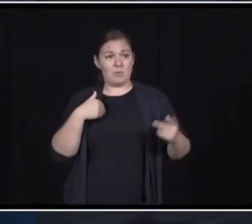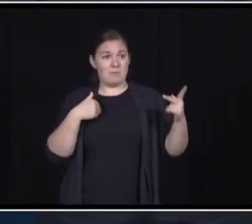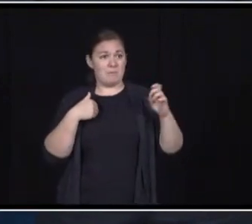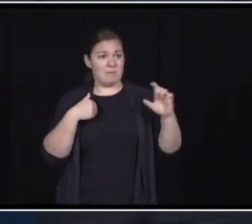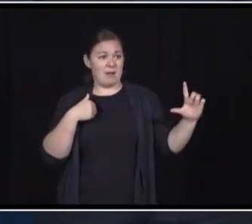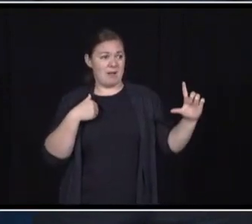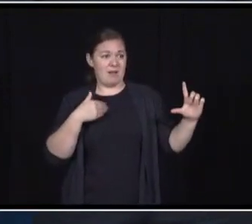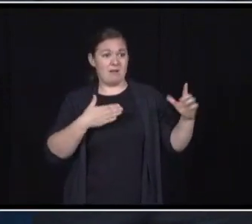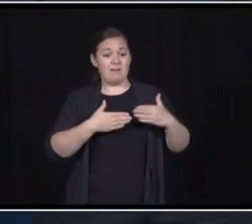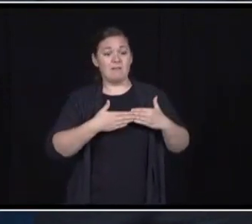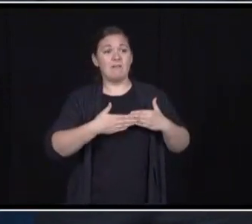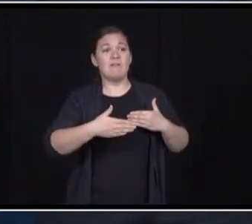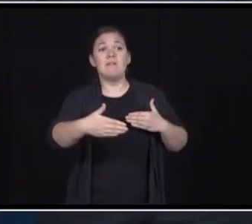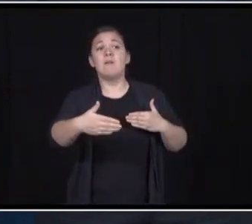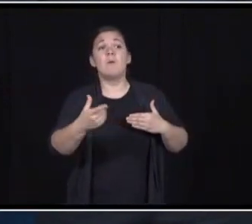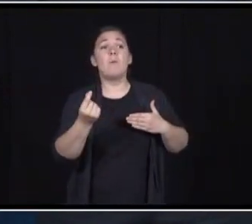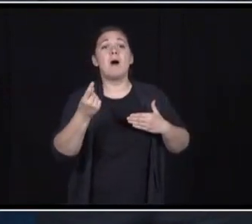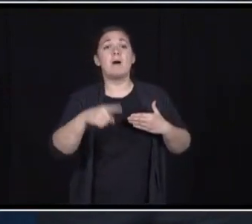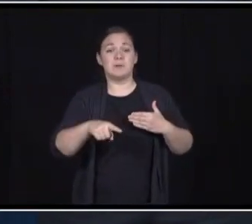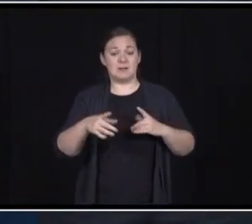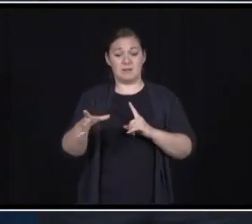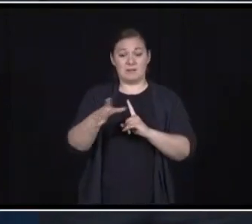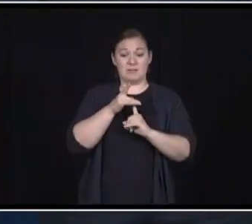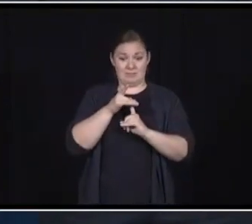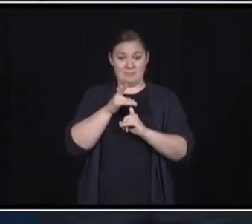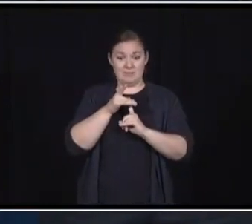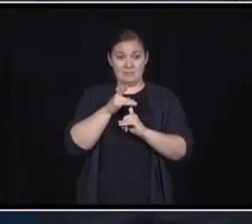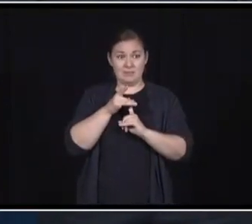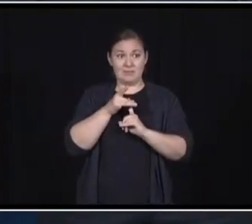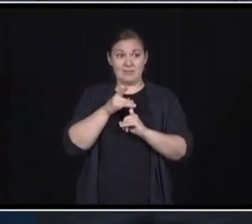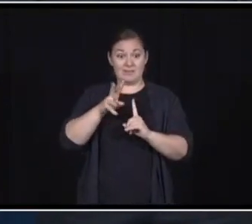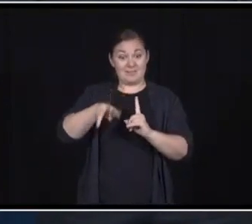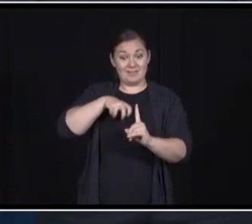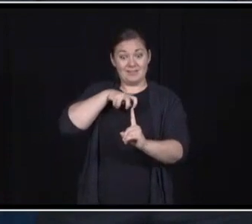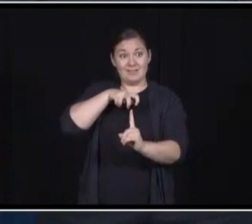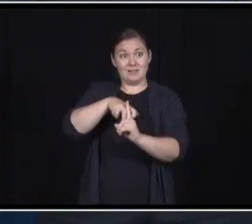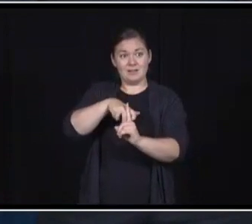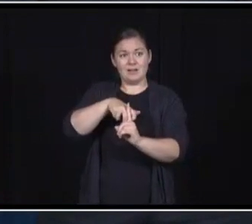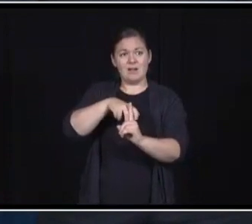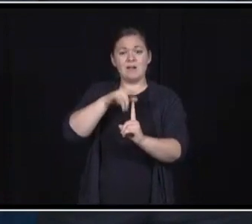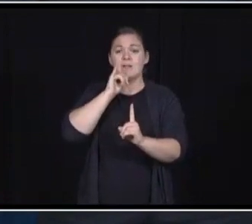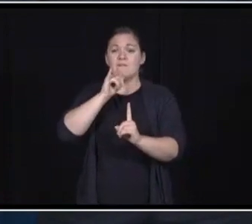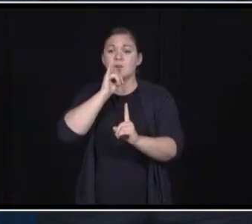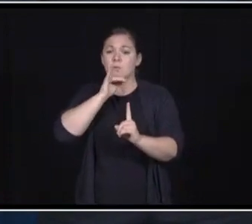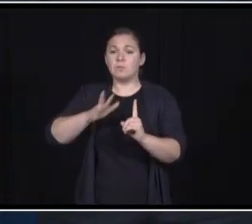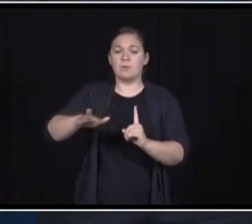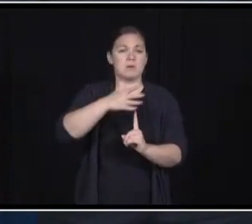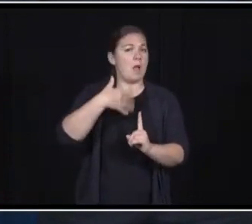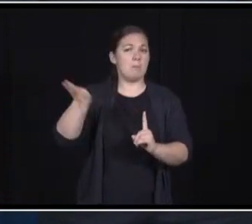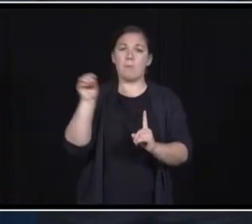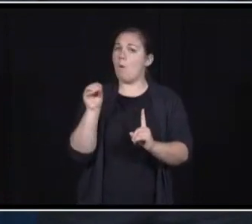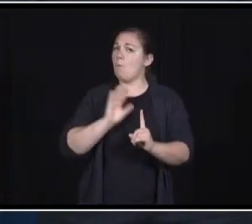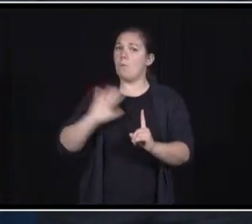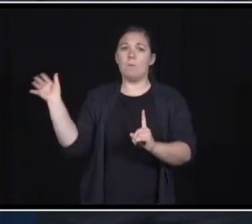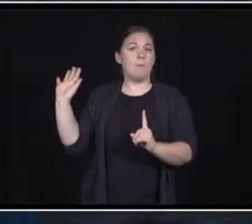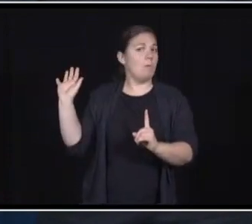the lab processing capacity in the province. Over the weekend, Toronto Public health said it would stop contact tracing except in high-risk cases.